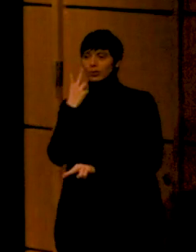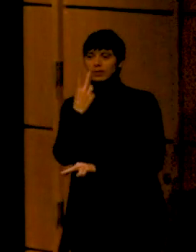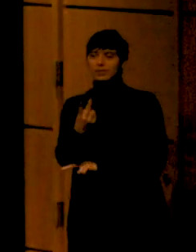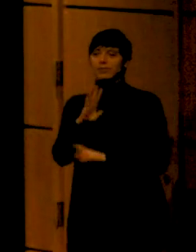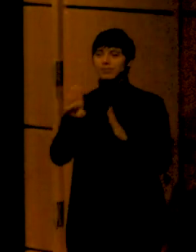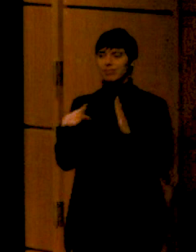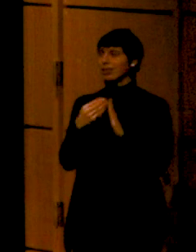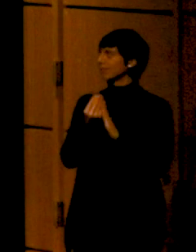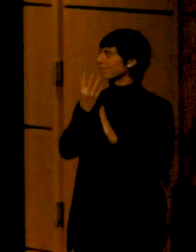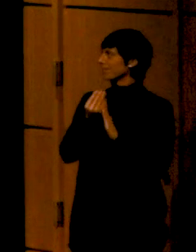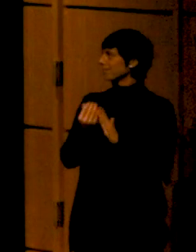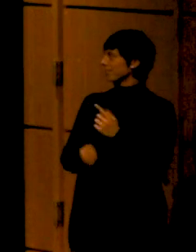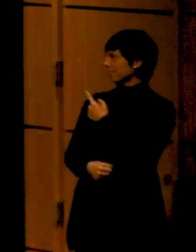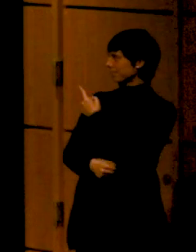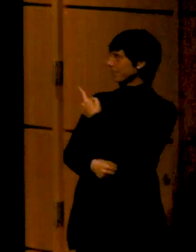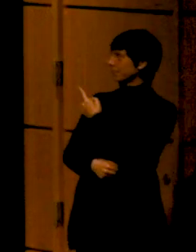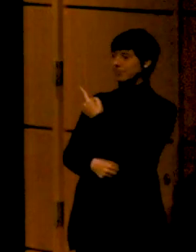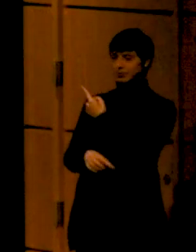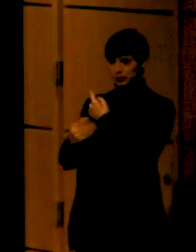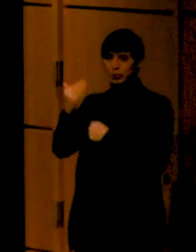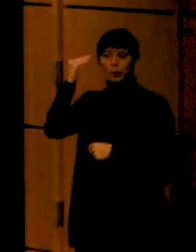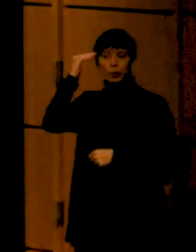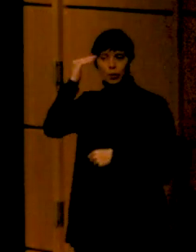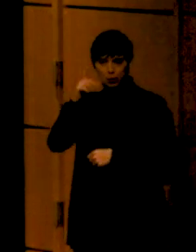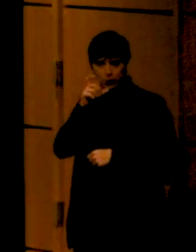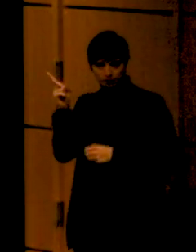You know, this artist, this is hanging on the staircase just outside here, heading up